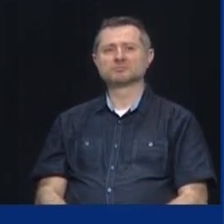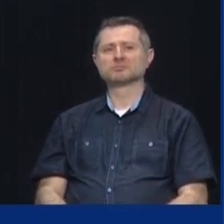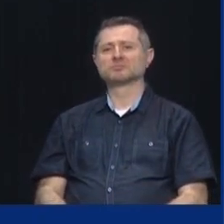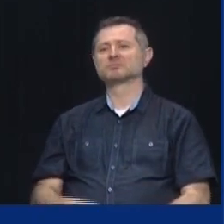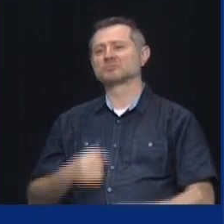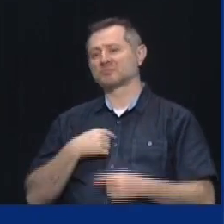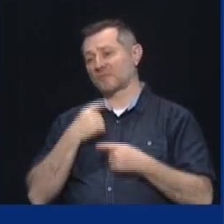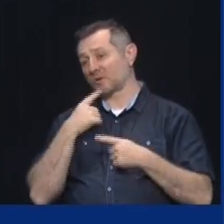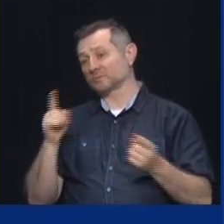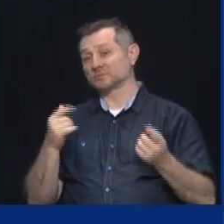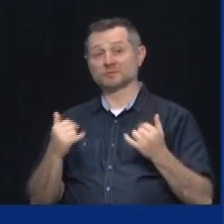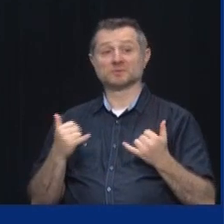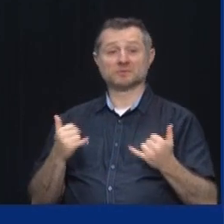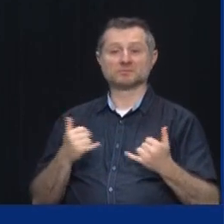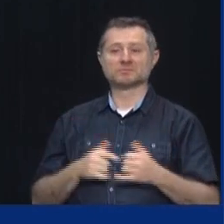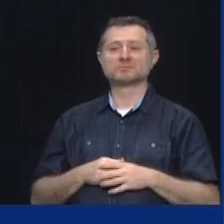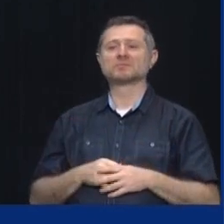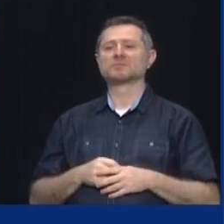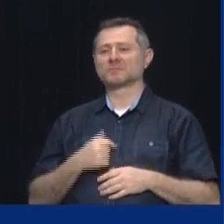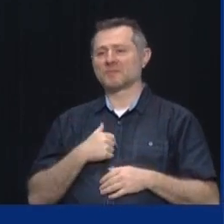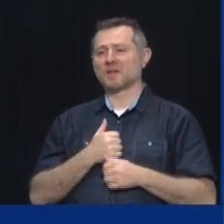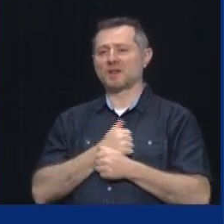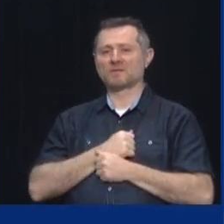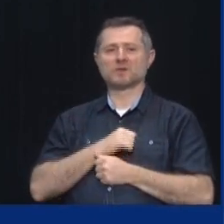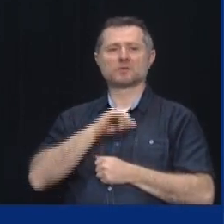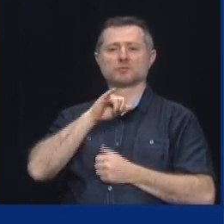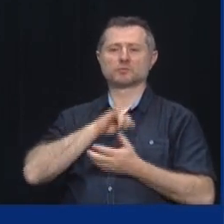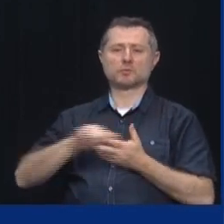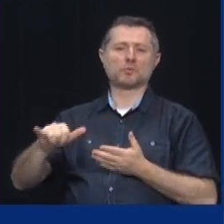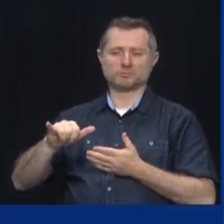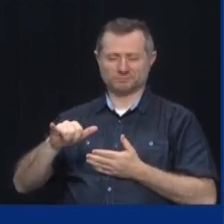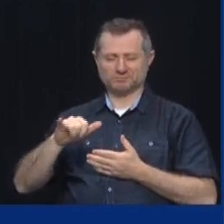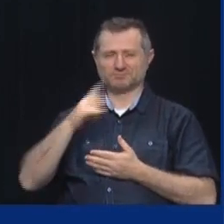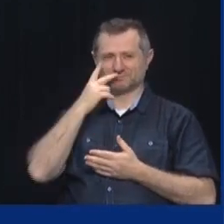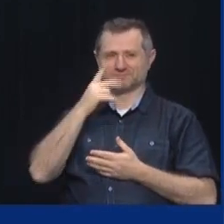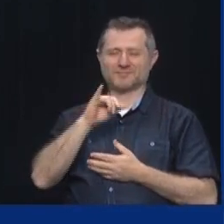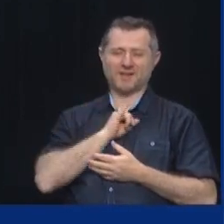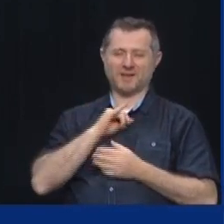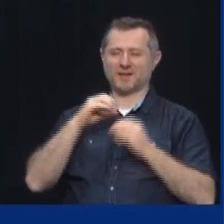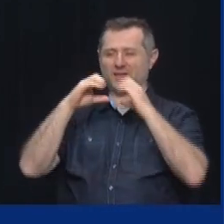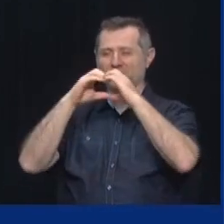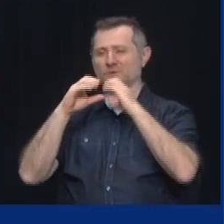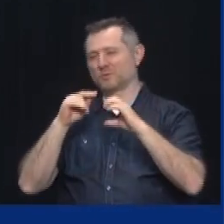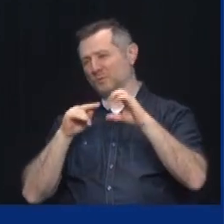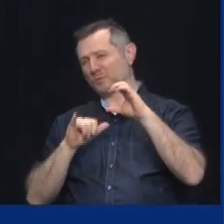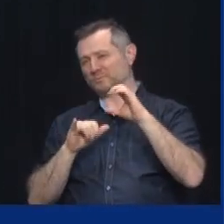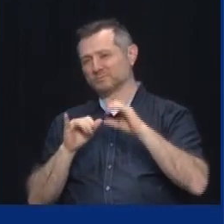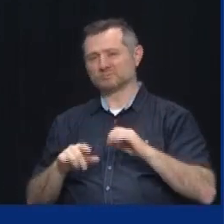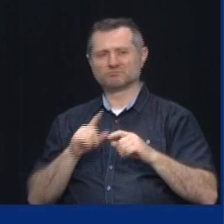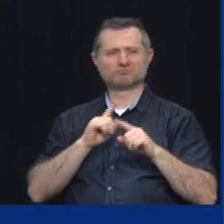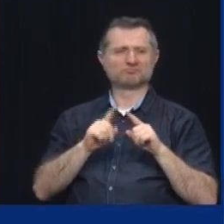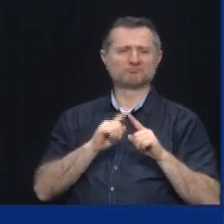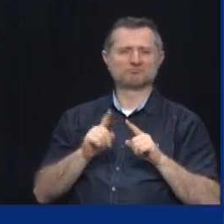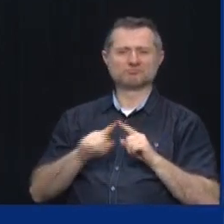THAT IS THE STATE OF NEW YORK. IT'S A SPECIAL OPPORTUNITY FOR US TO MARKET THIS YEAR. WE'RE GOING TO LEAN INTO THIS